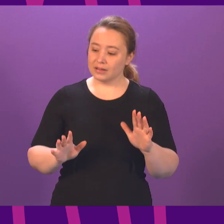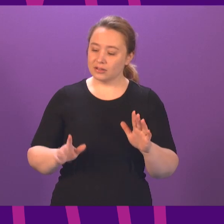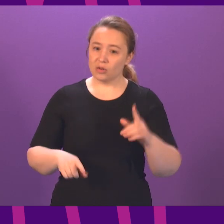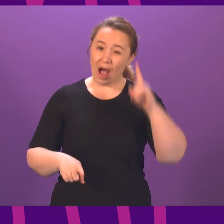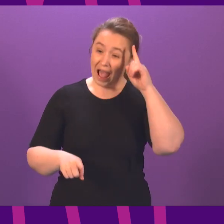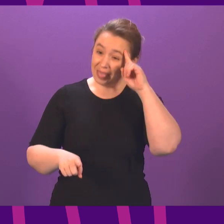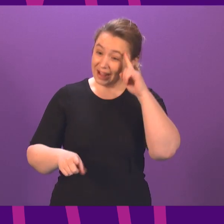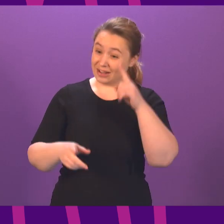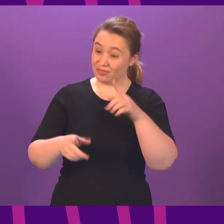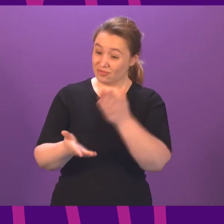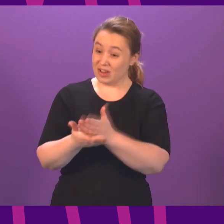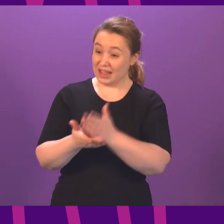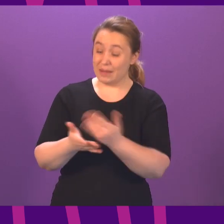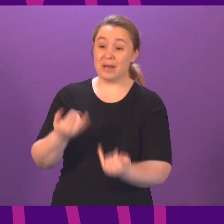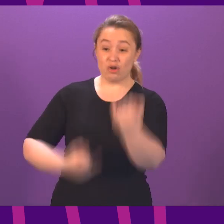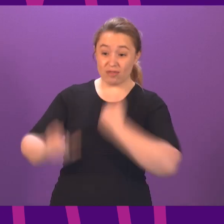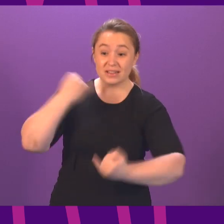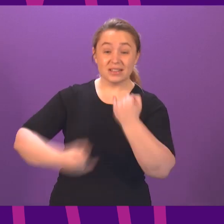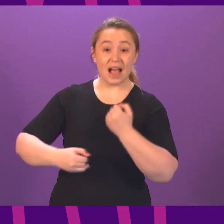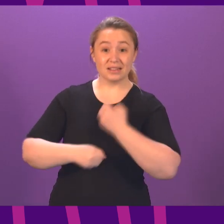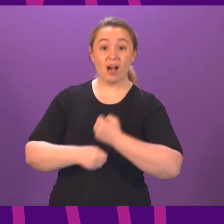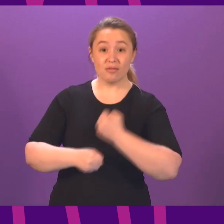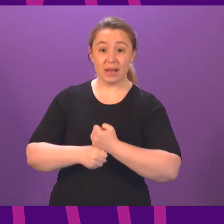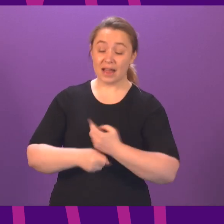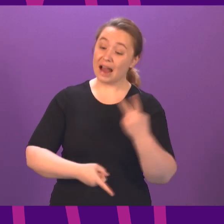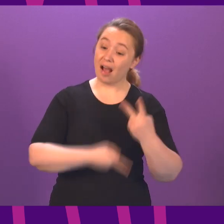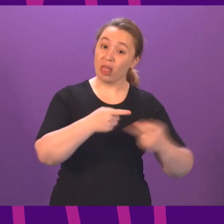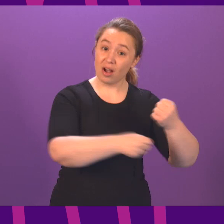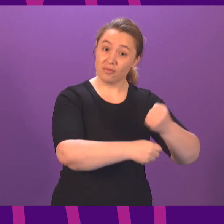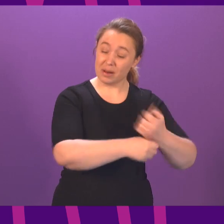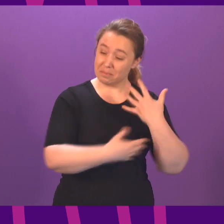is a real criticism of this Government, and of many other Governments as well. Although